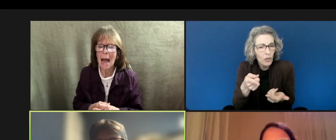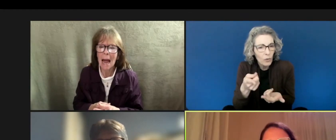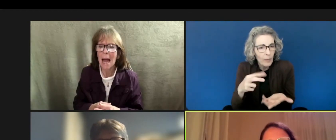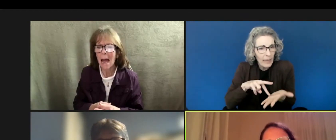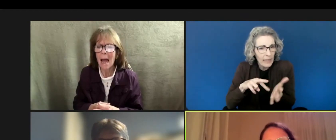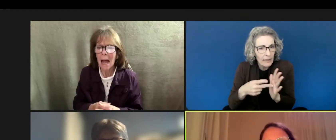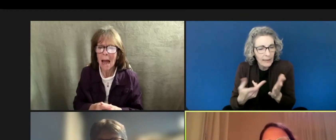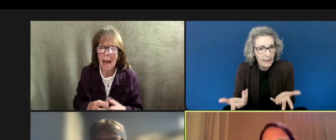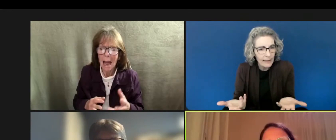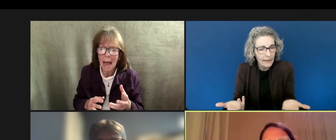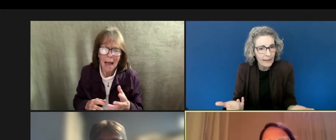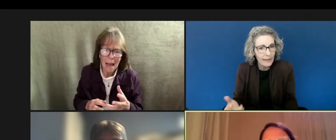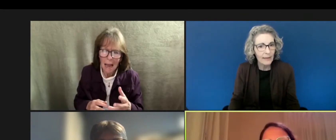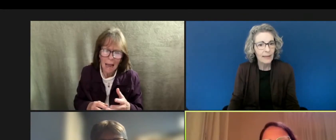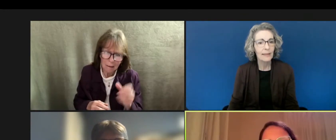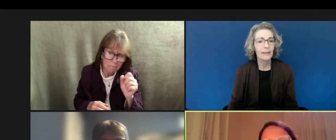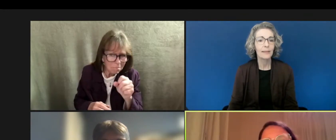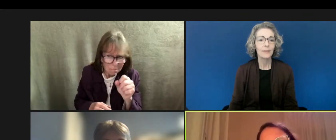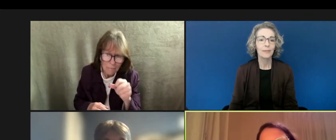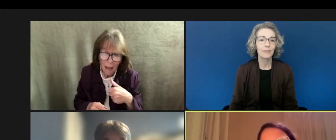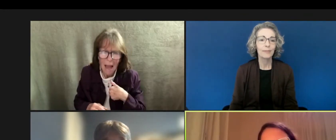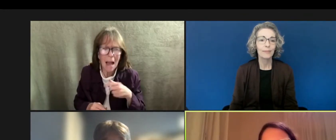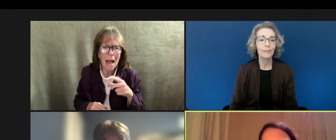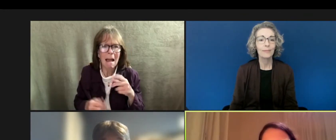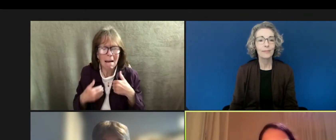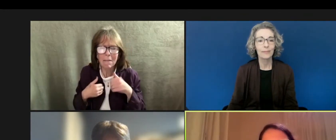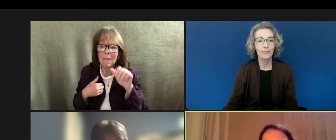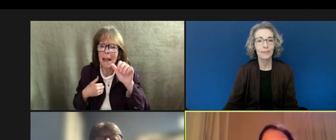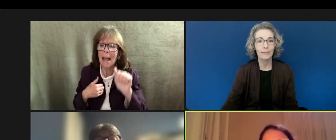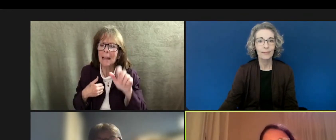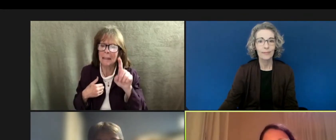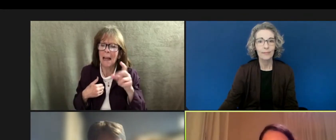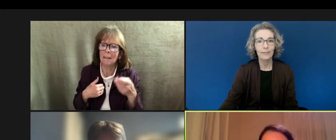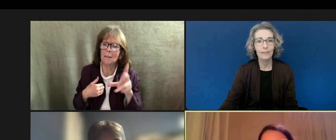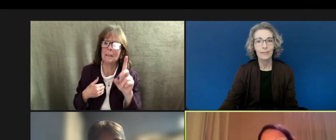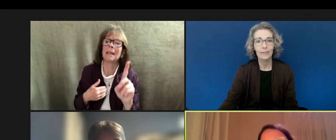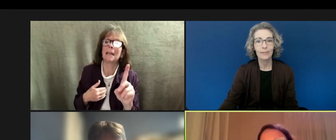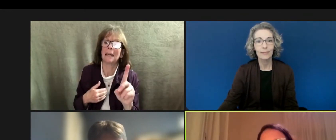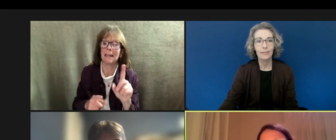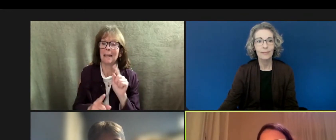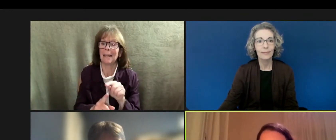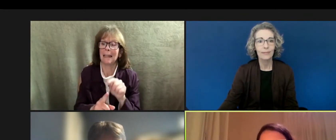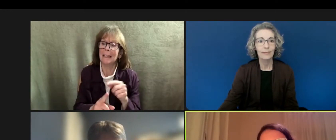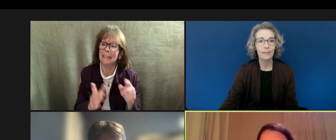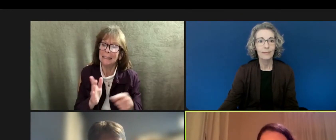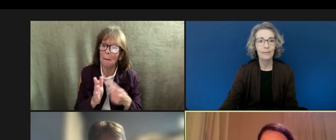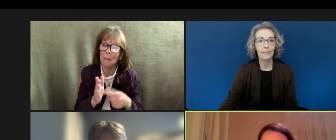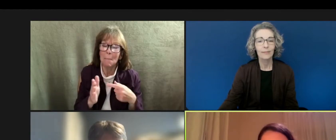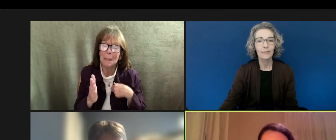Well, I do have ADHD and because of that, I sometimes read slowly.